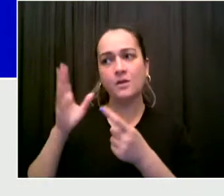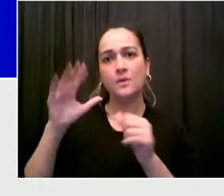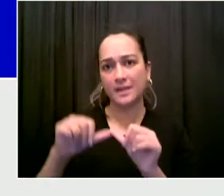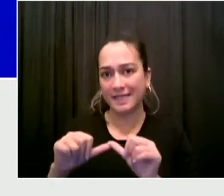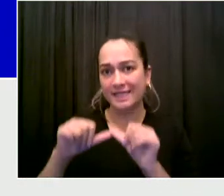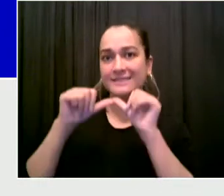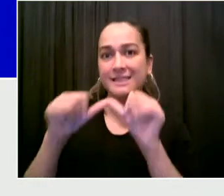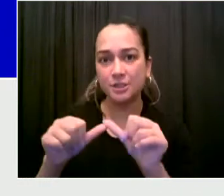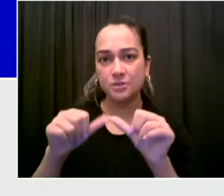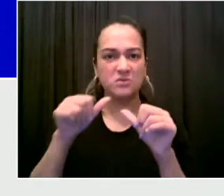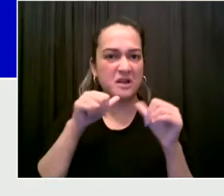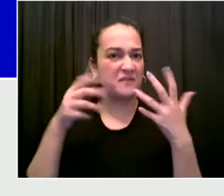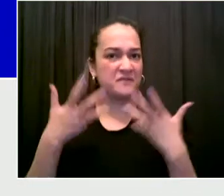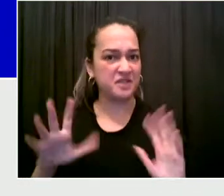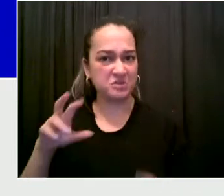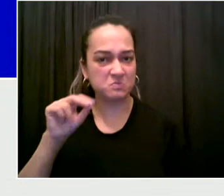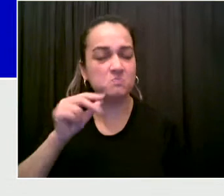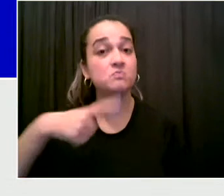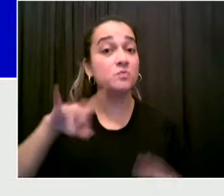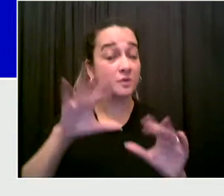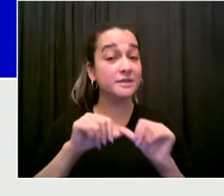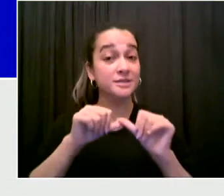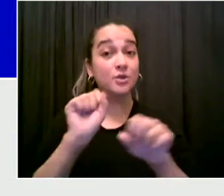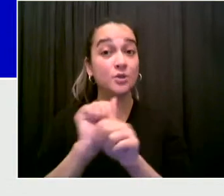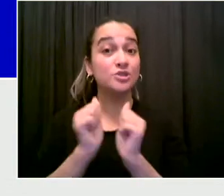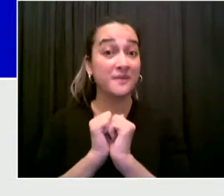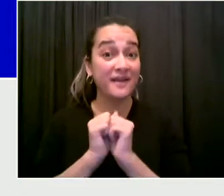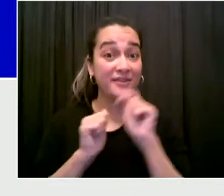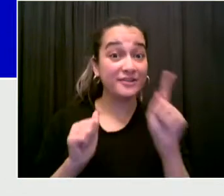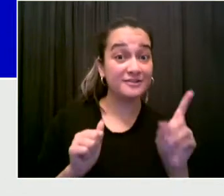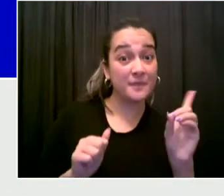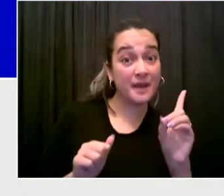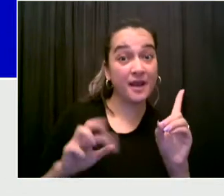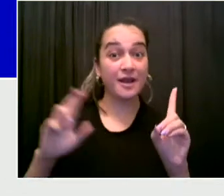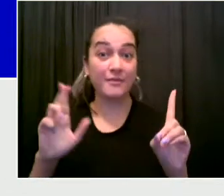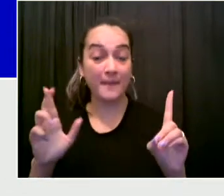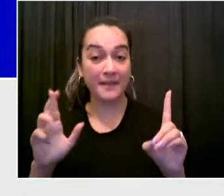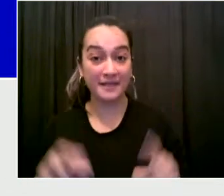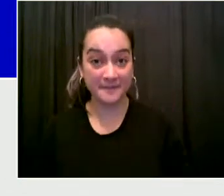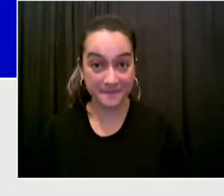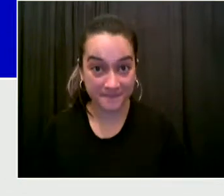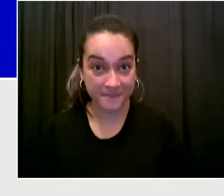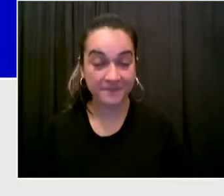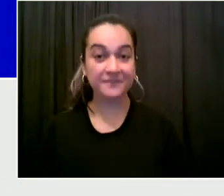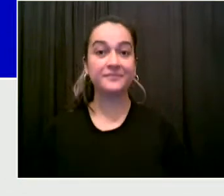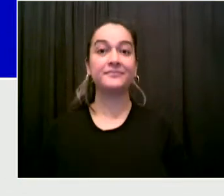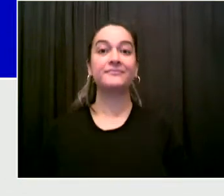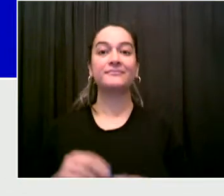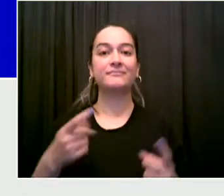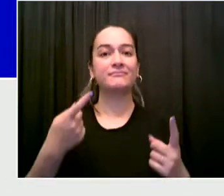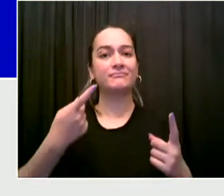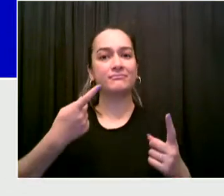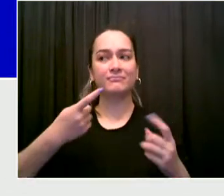FOCUS ON MOVING FORWARD.